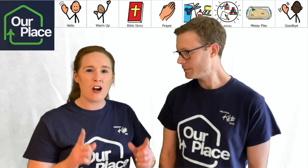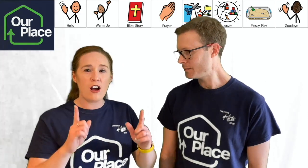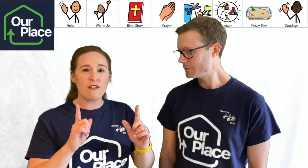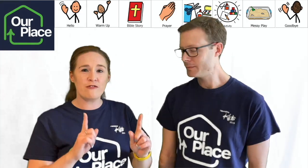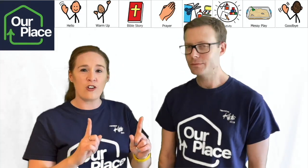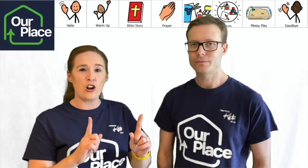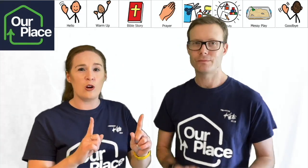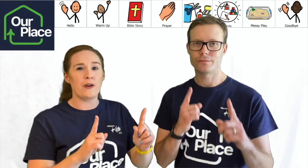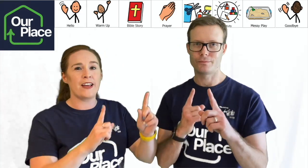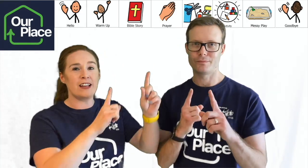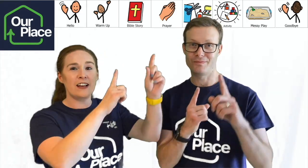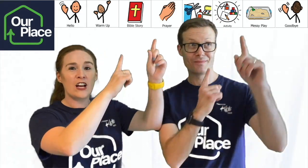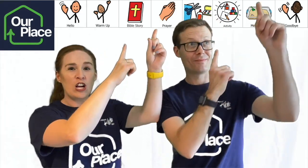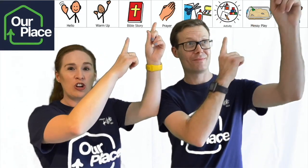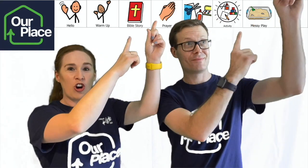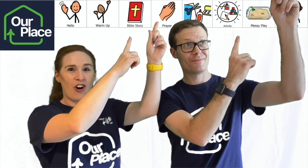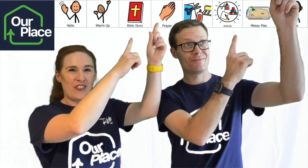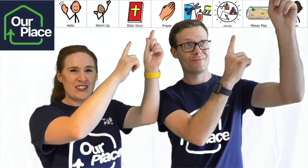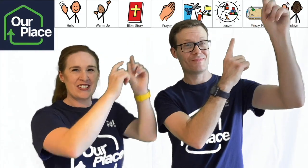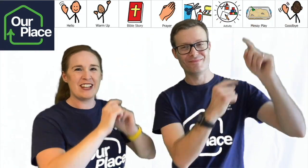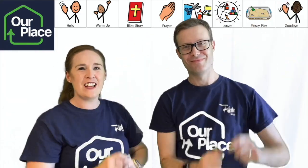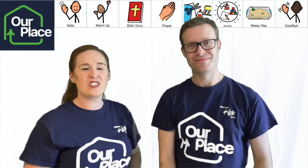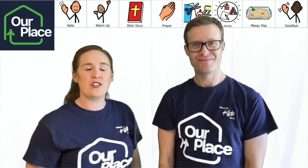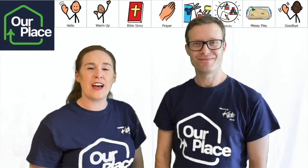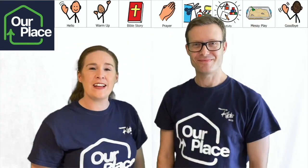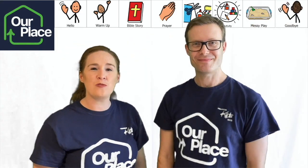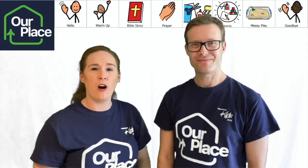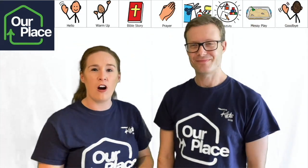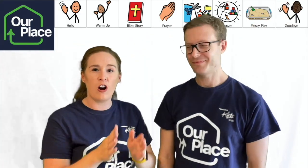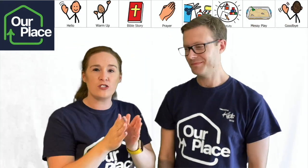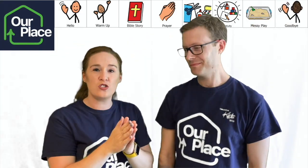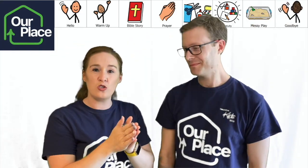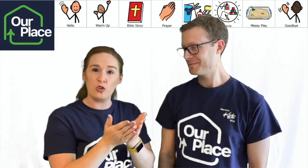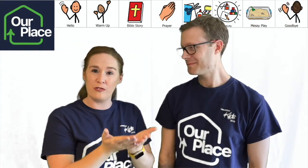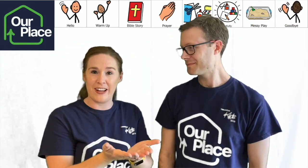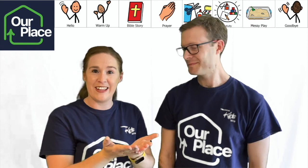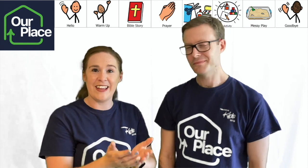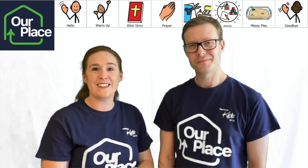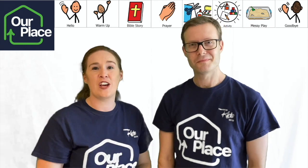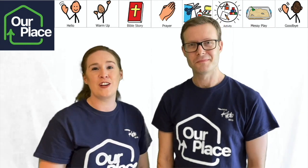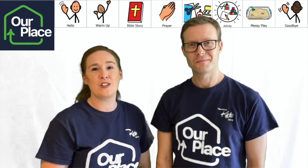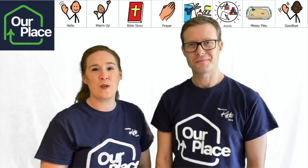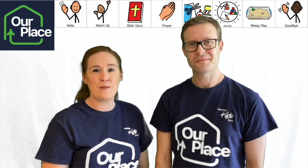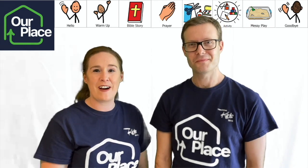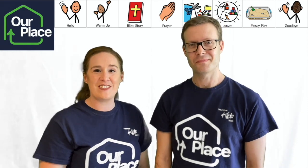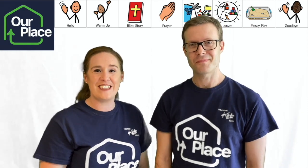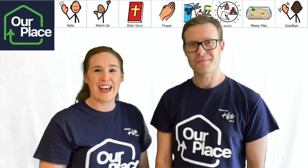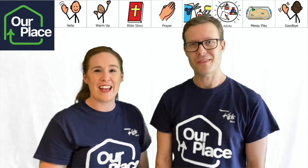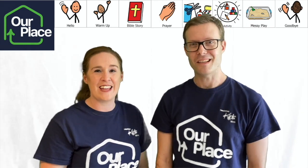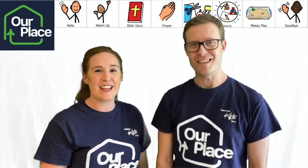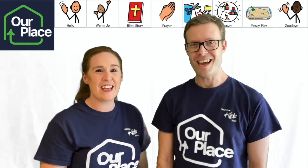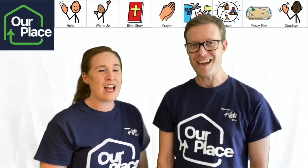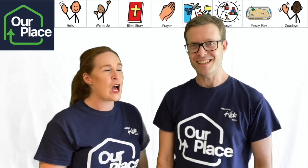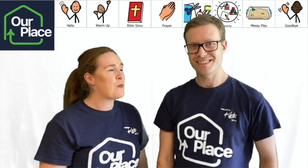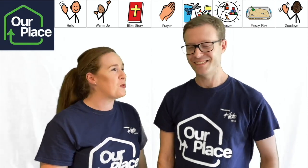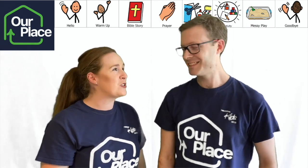following God so that is what our story is going to be about today yeah but to